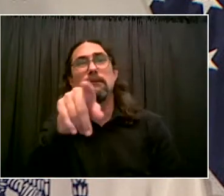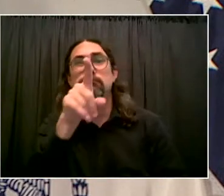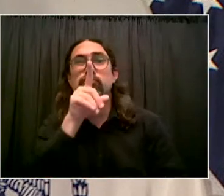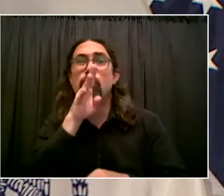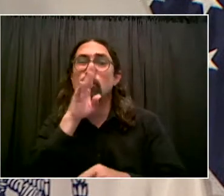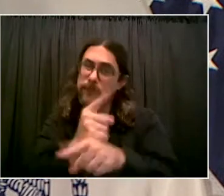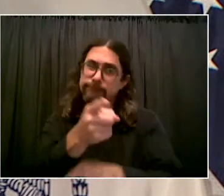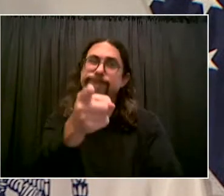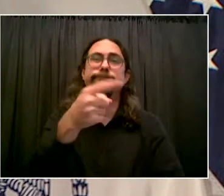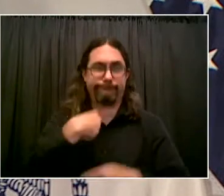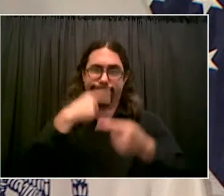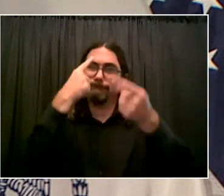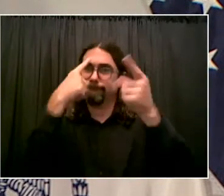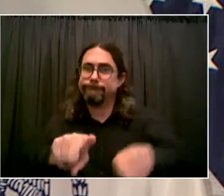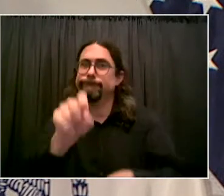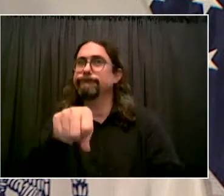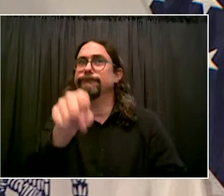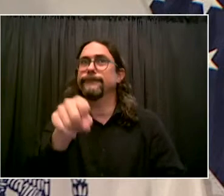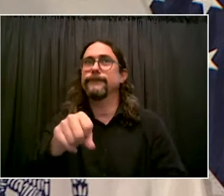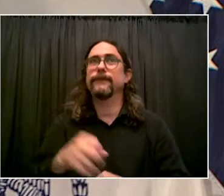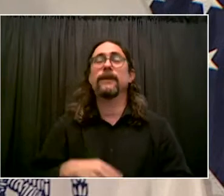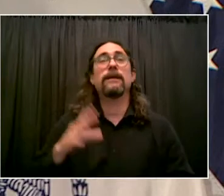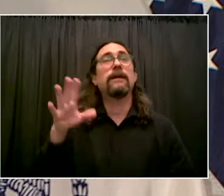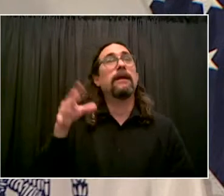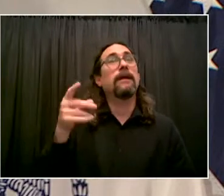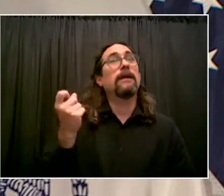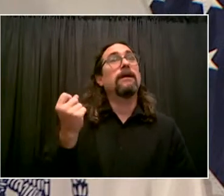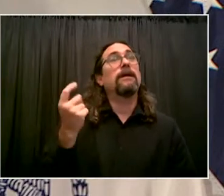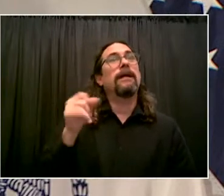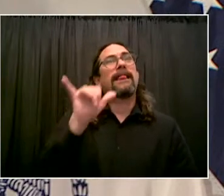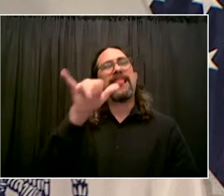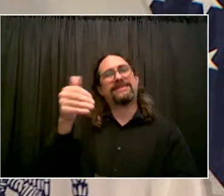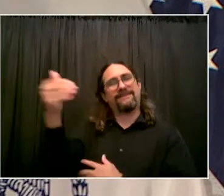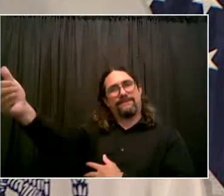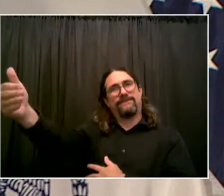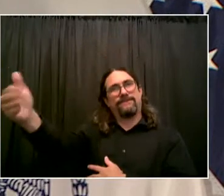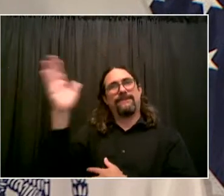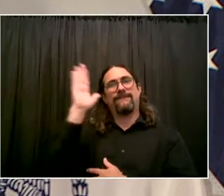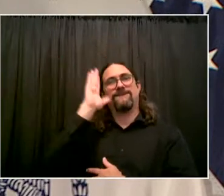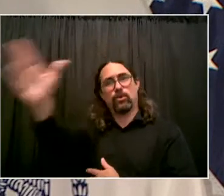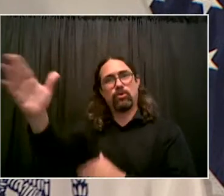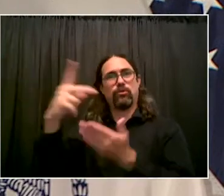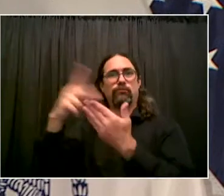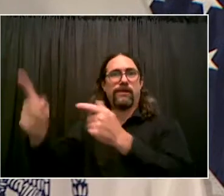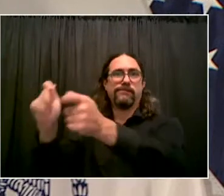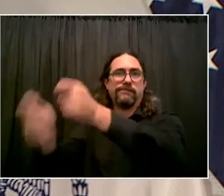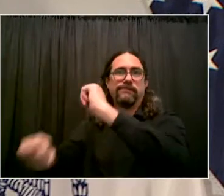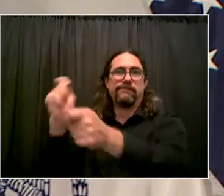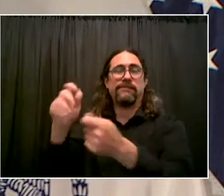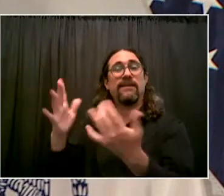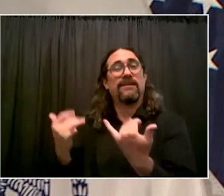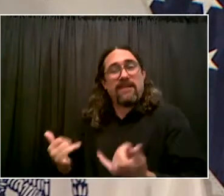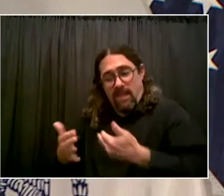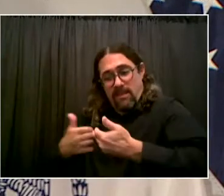DIRECTIONALLY, I AGRE EWITH YOU. WE NEED MSOETIHNGTH AT REACHES A LOT MORE KIDS AND GIVE THEM